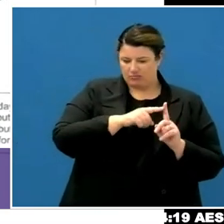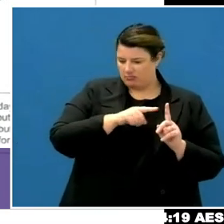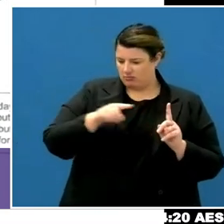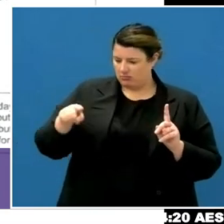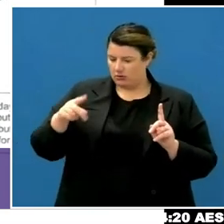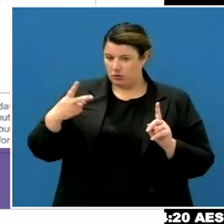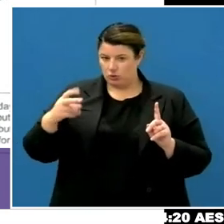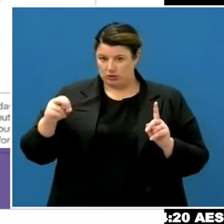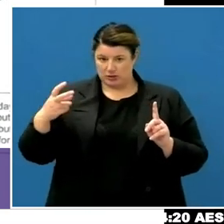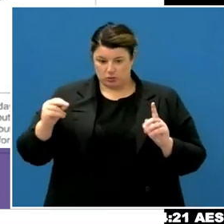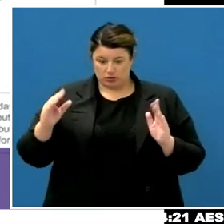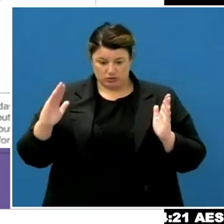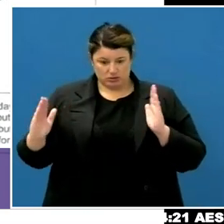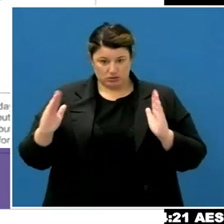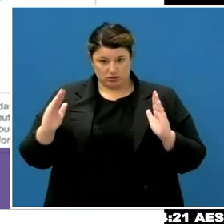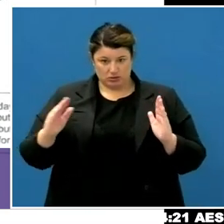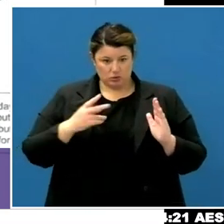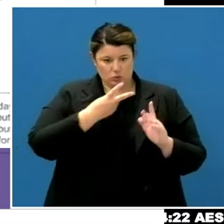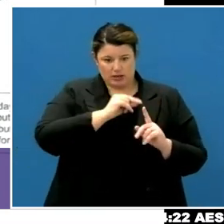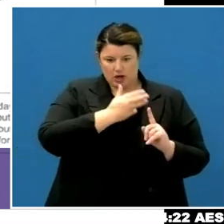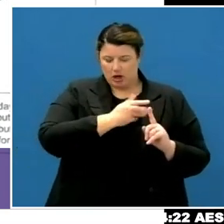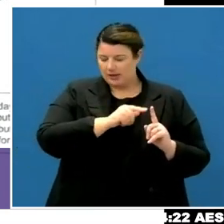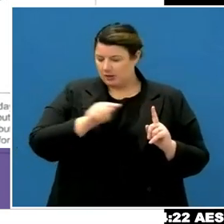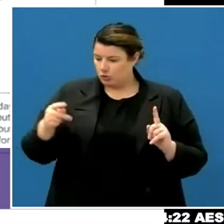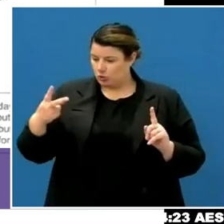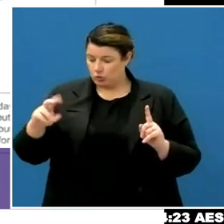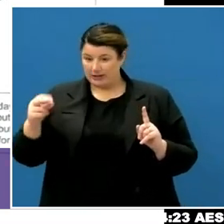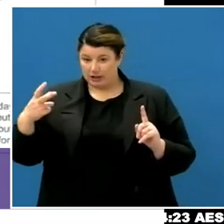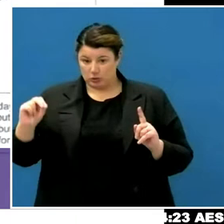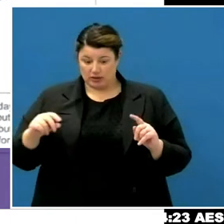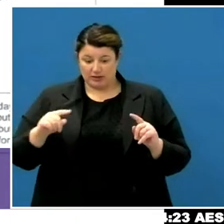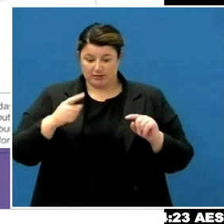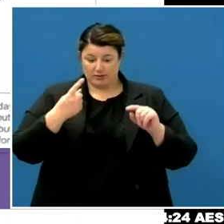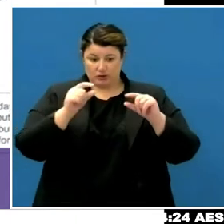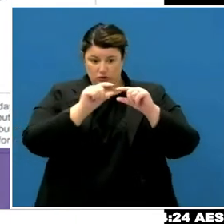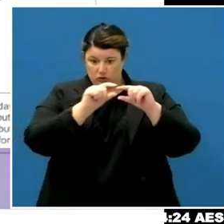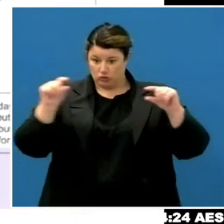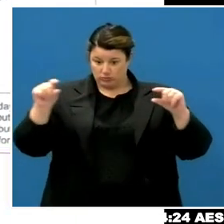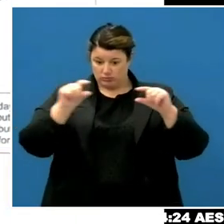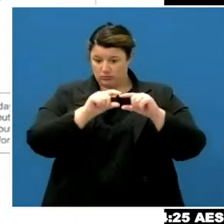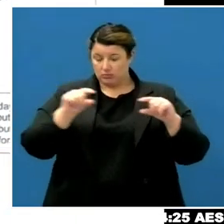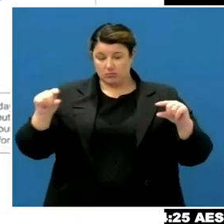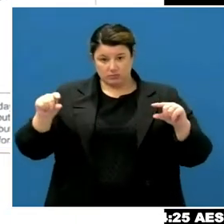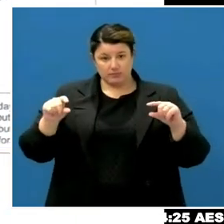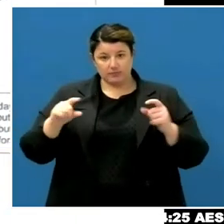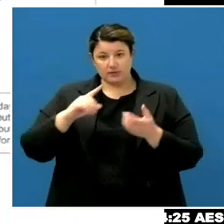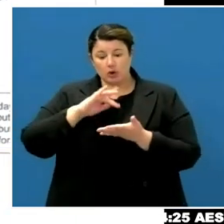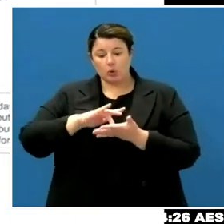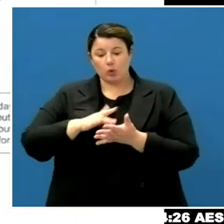In the first row refers to, and first column is says: "Core supports and assistance with daily life."